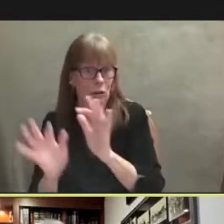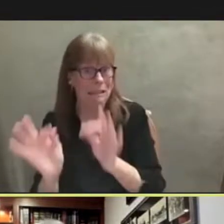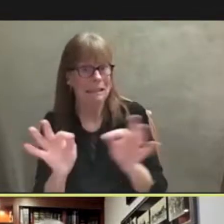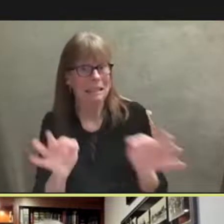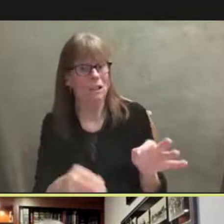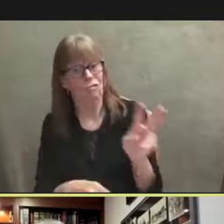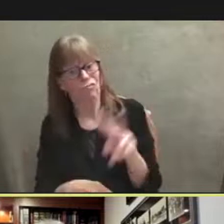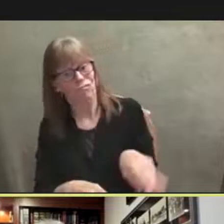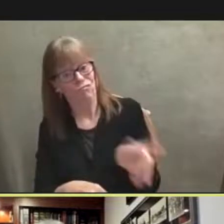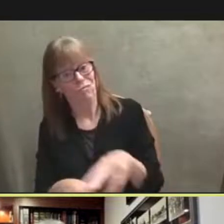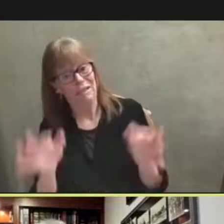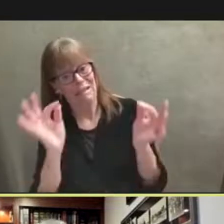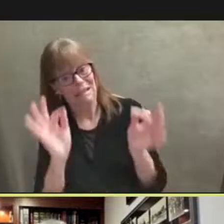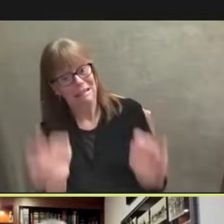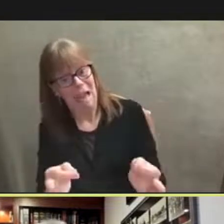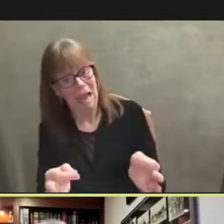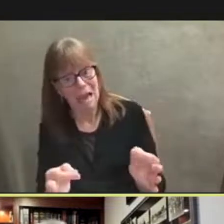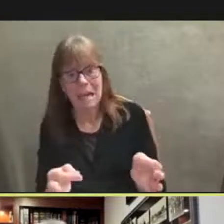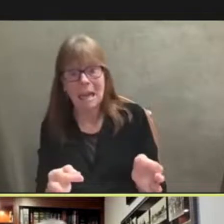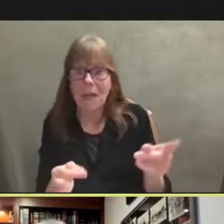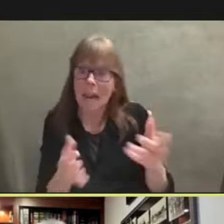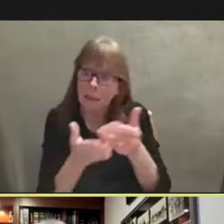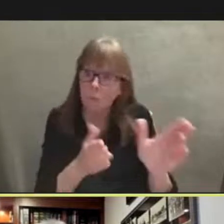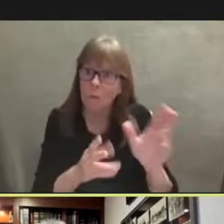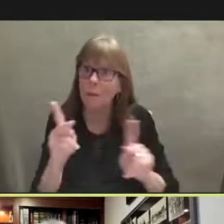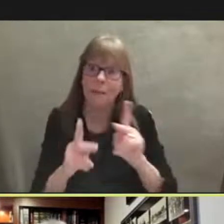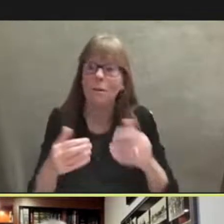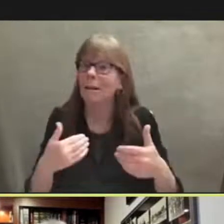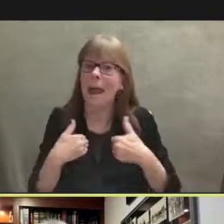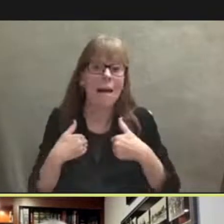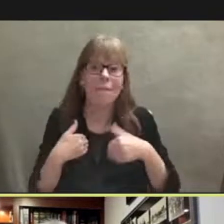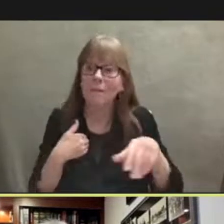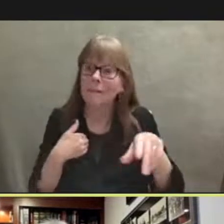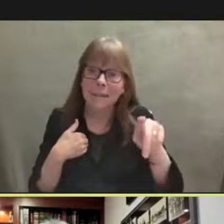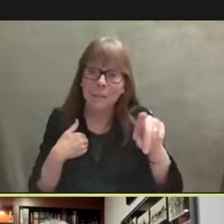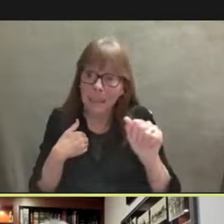or policies that exclude patients with specific conditions, are discriminatory.